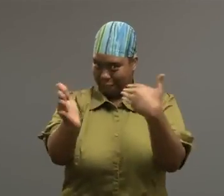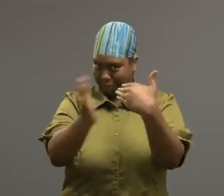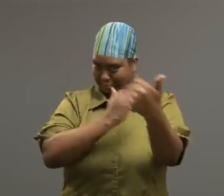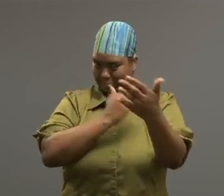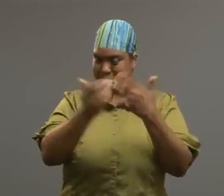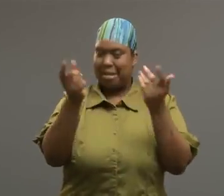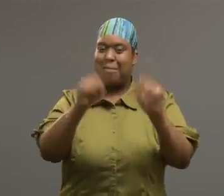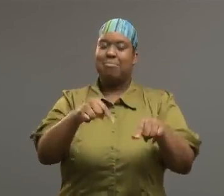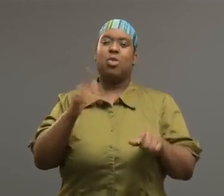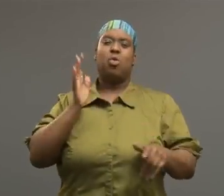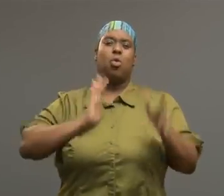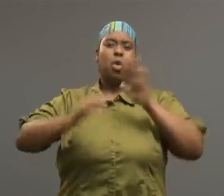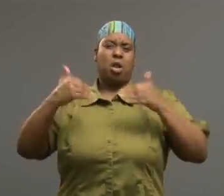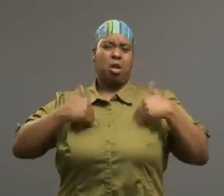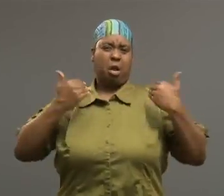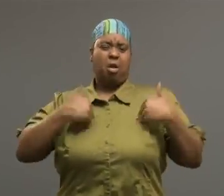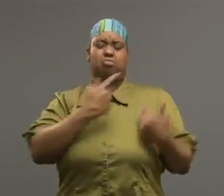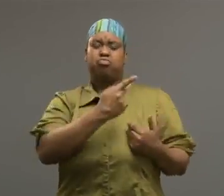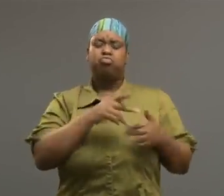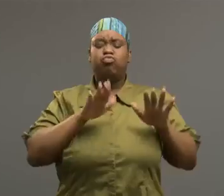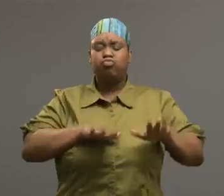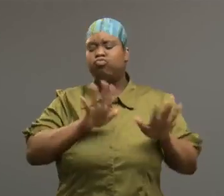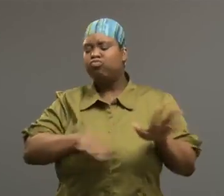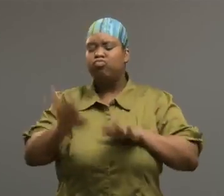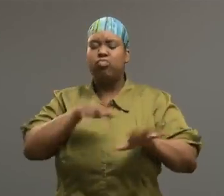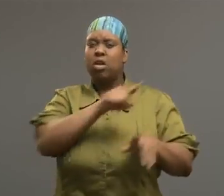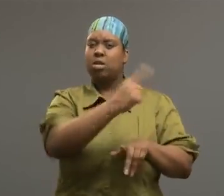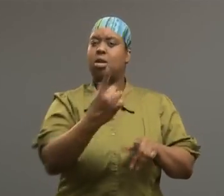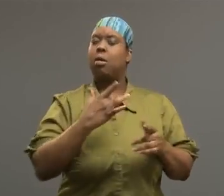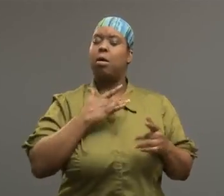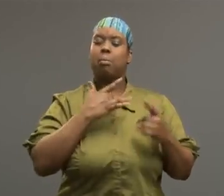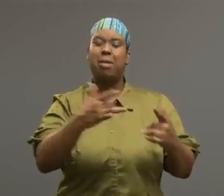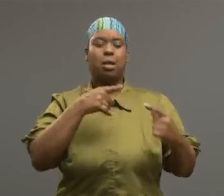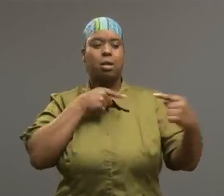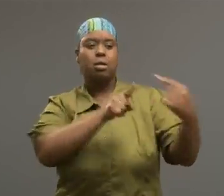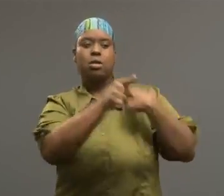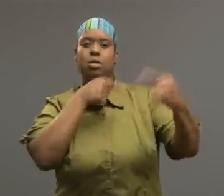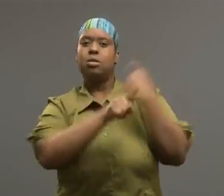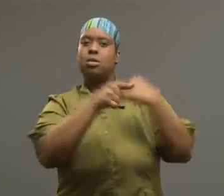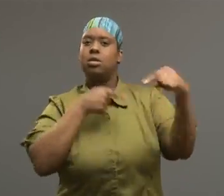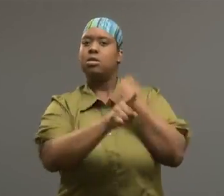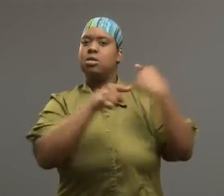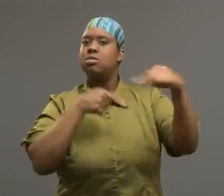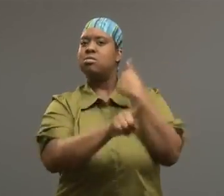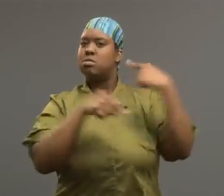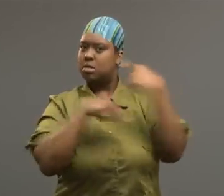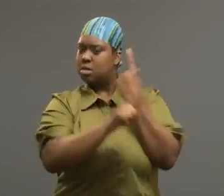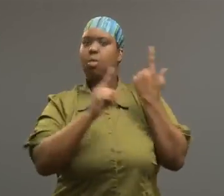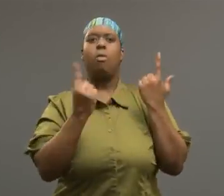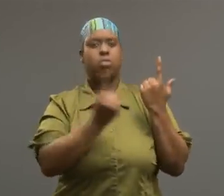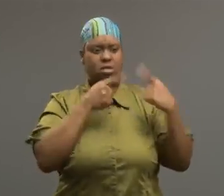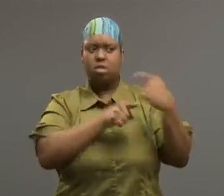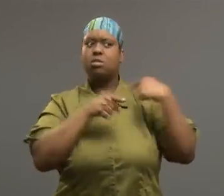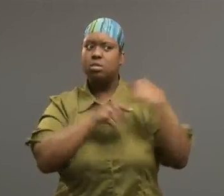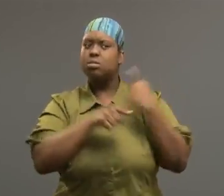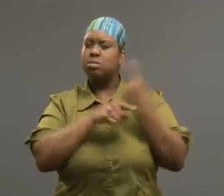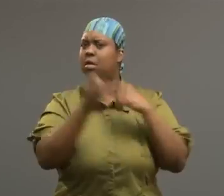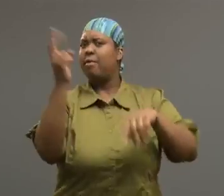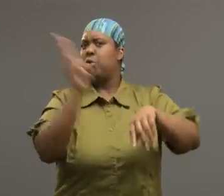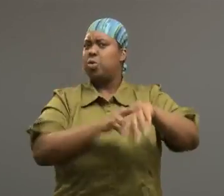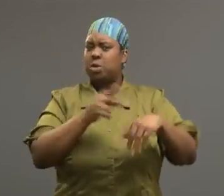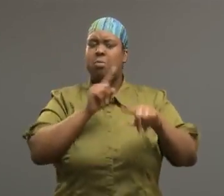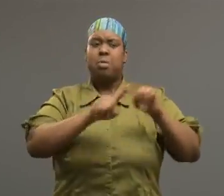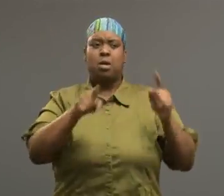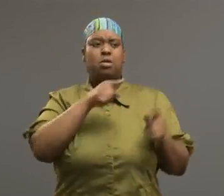We were young, and we always traded insults.